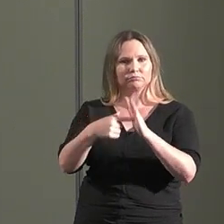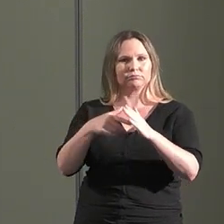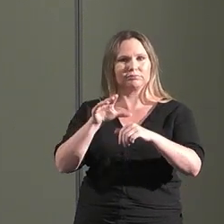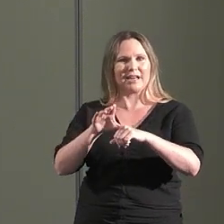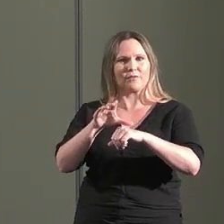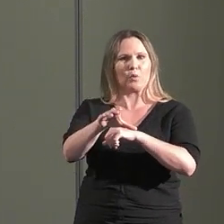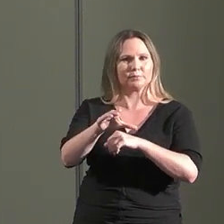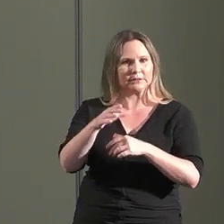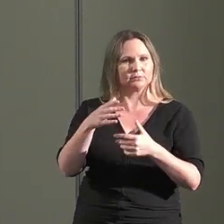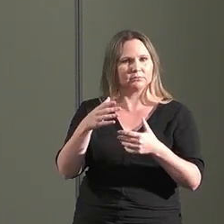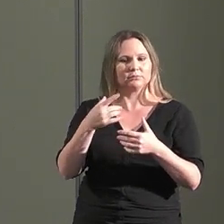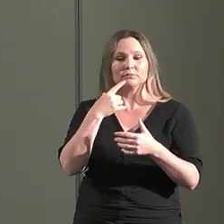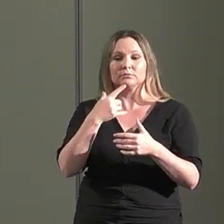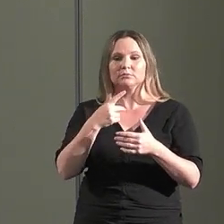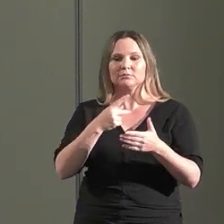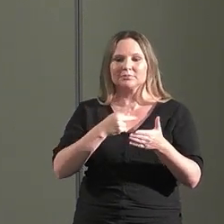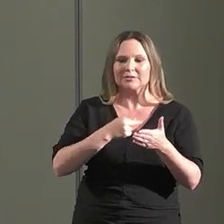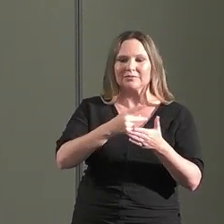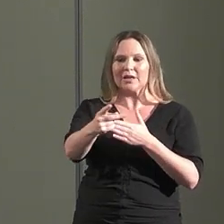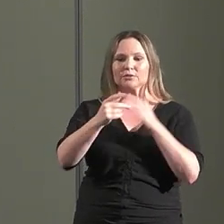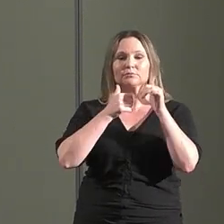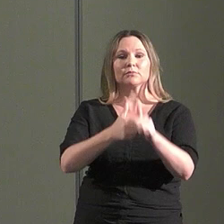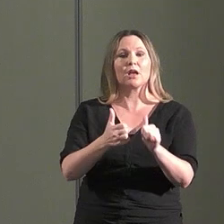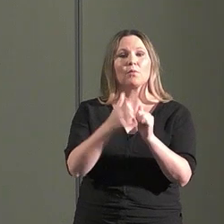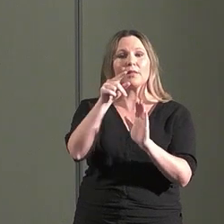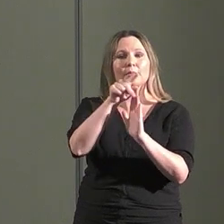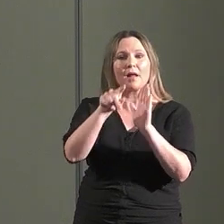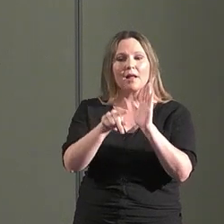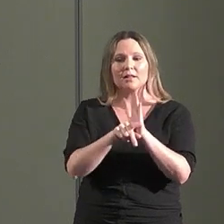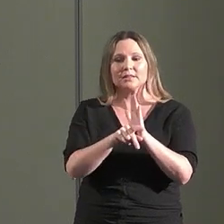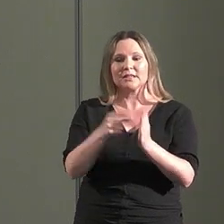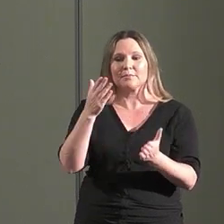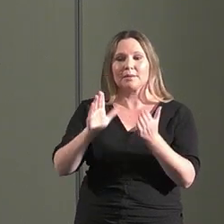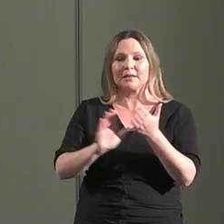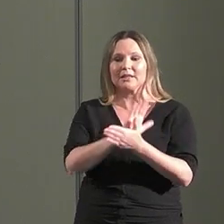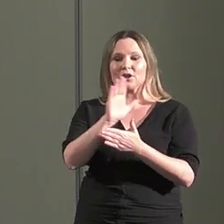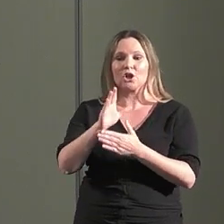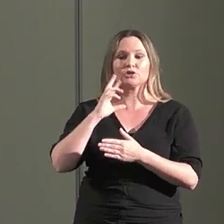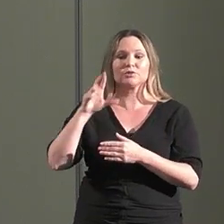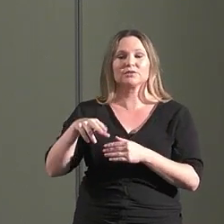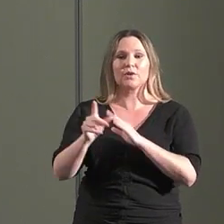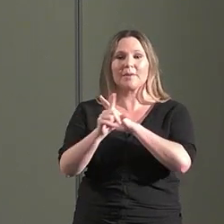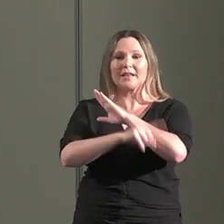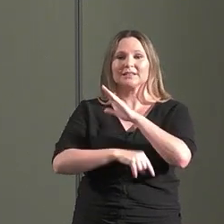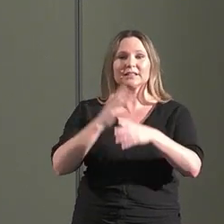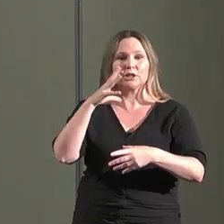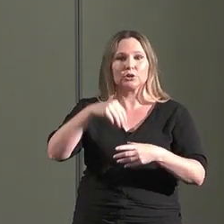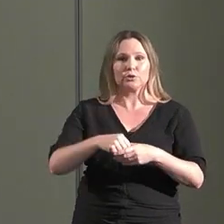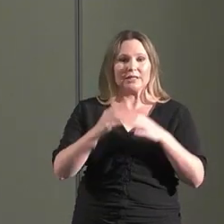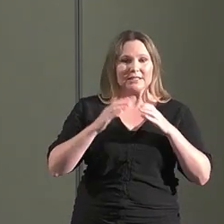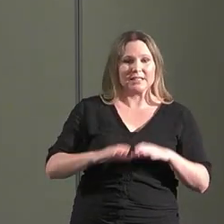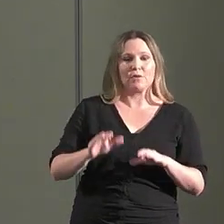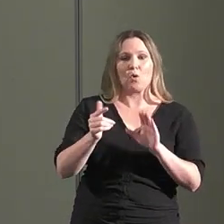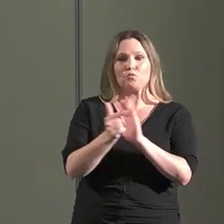Failure to comply with the -- (reading).